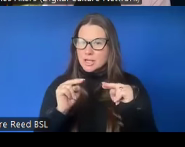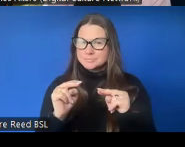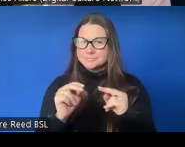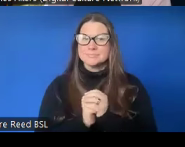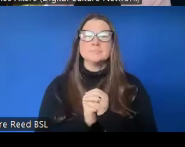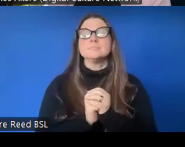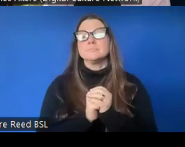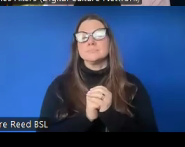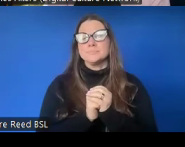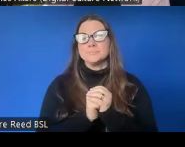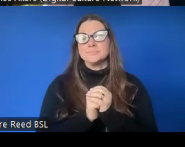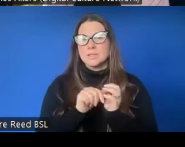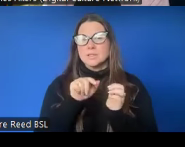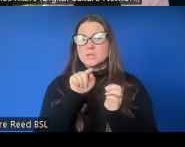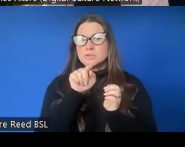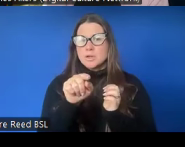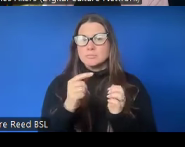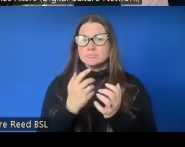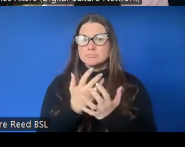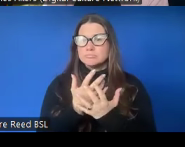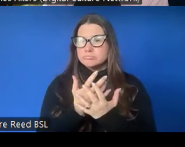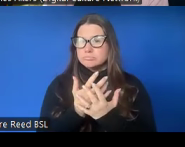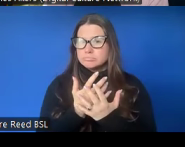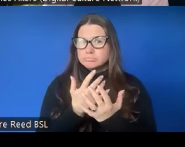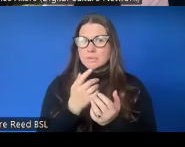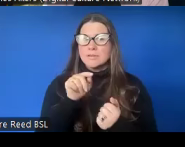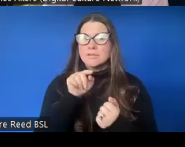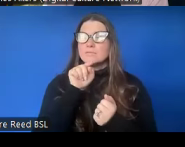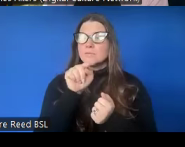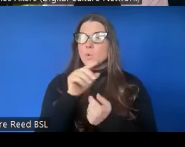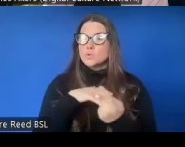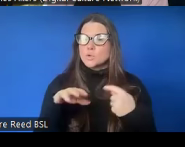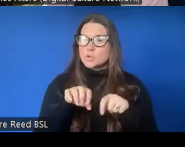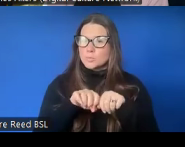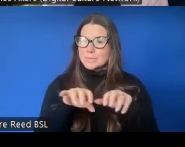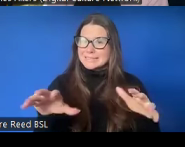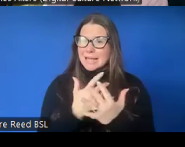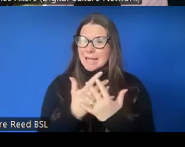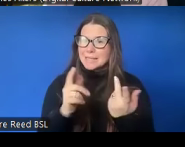Thinking about the number of impressions that we're getting for the social media post. We want to build awareness.